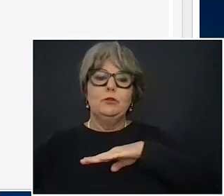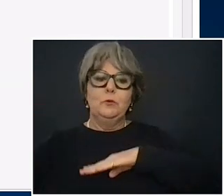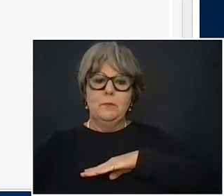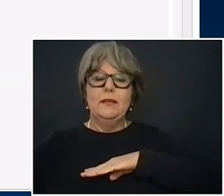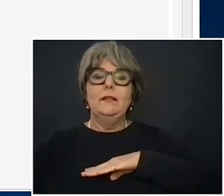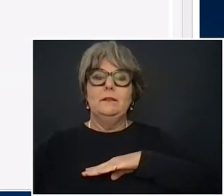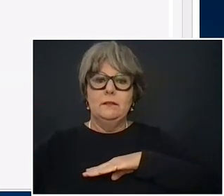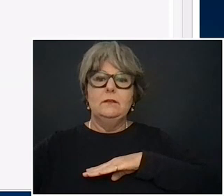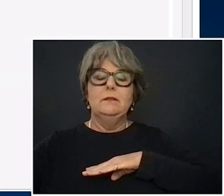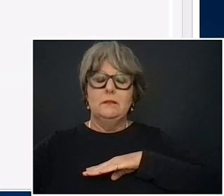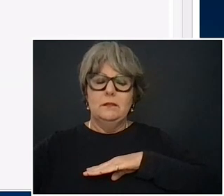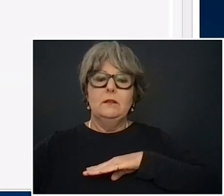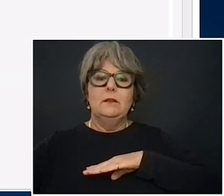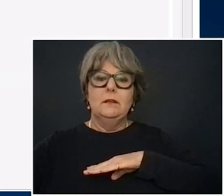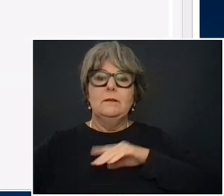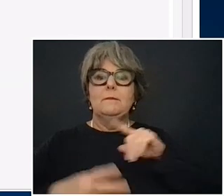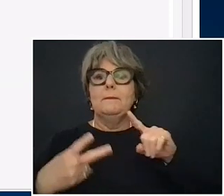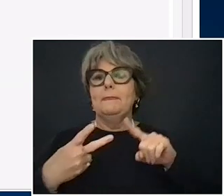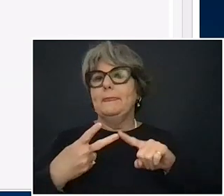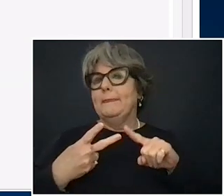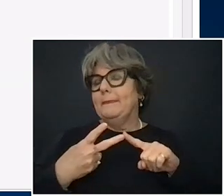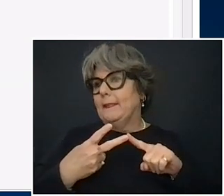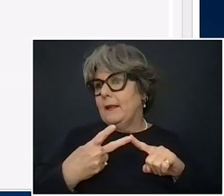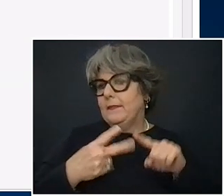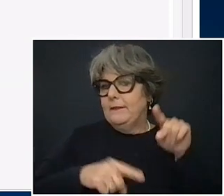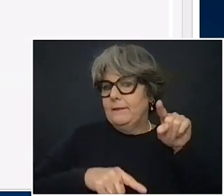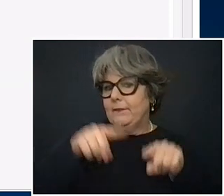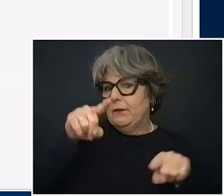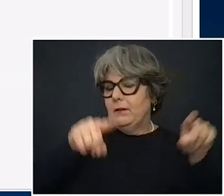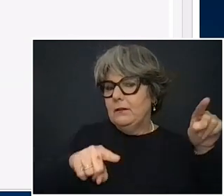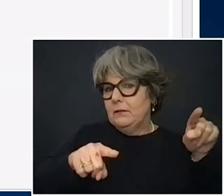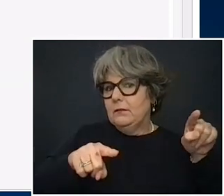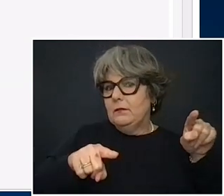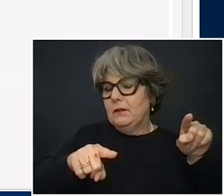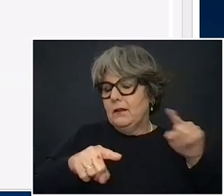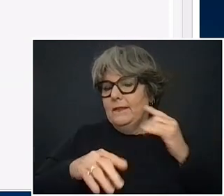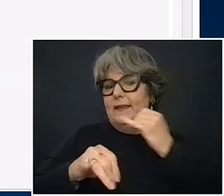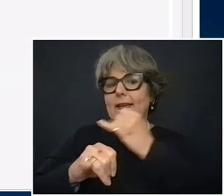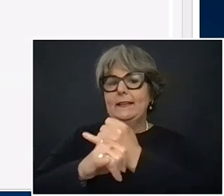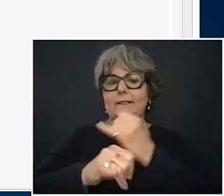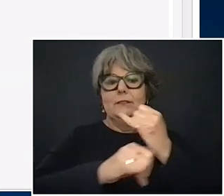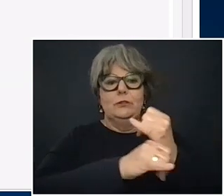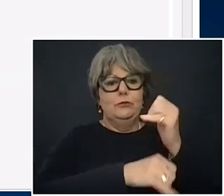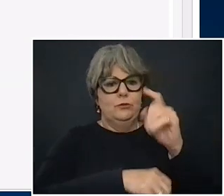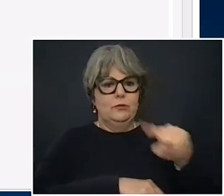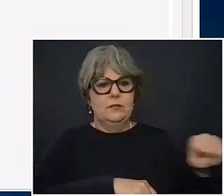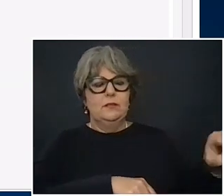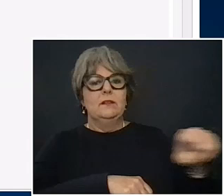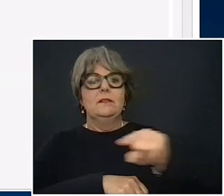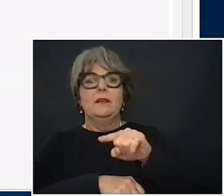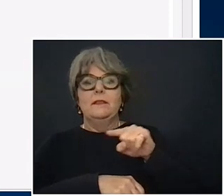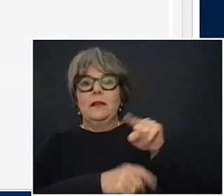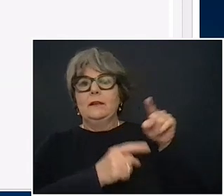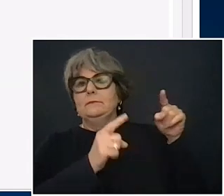And then there is obviously variation based on the kinds of institutions that ac creditors work with.